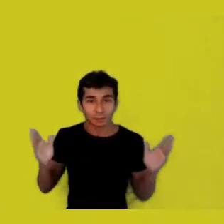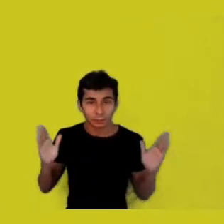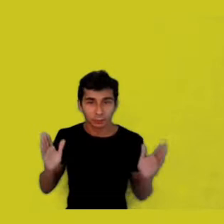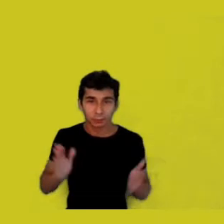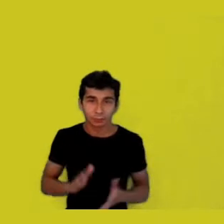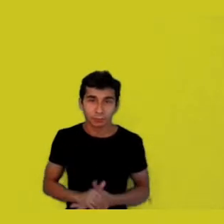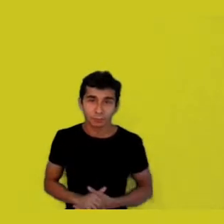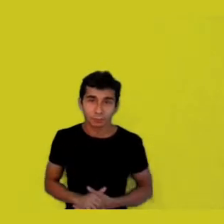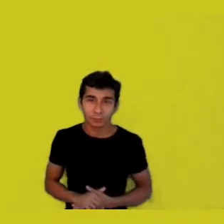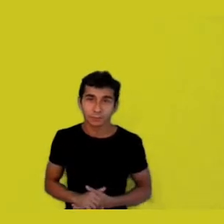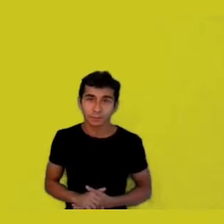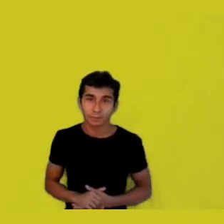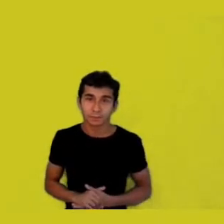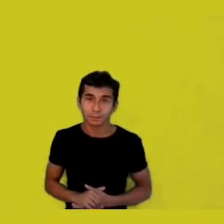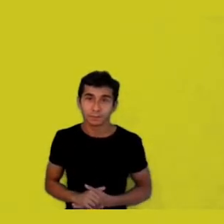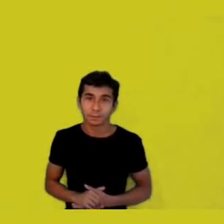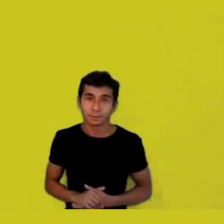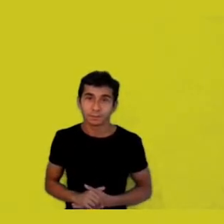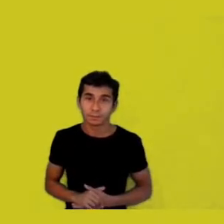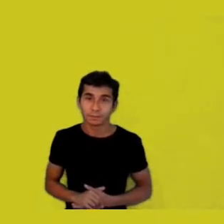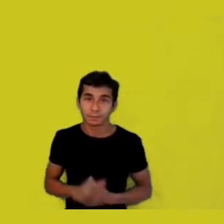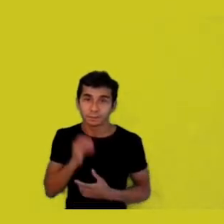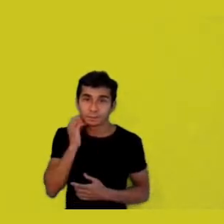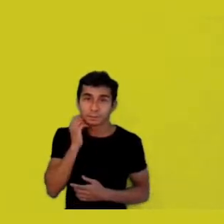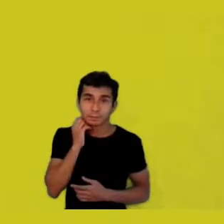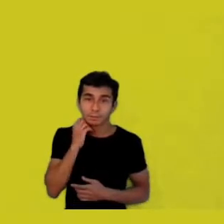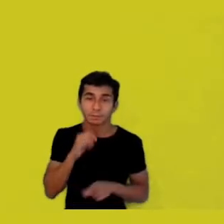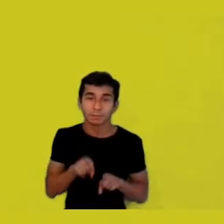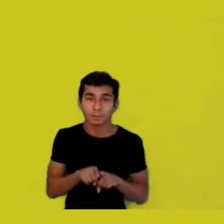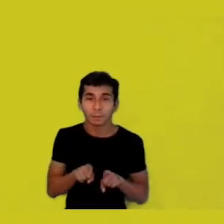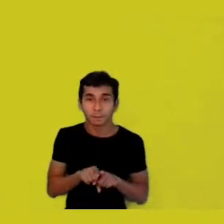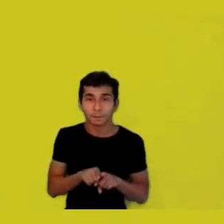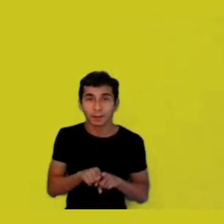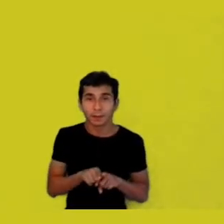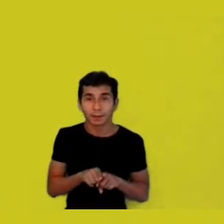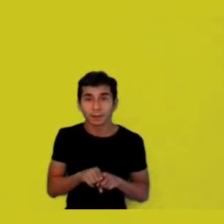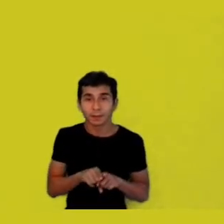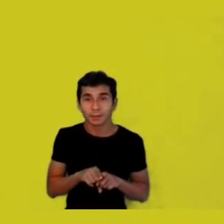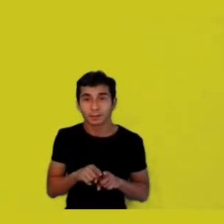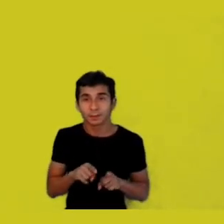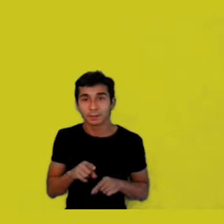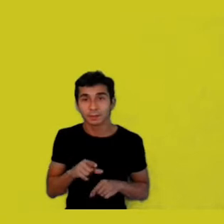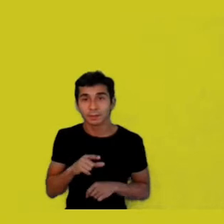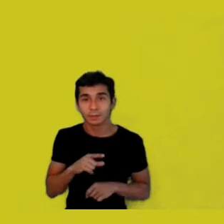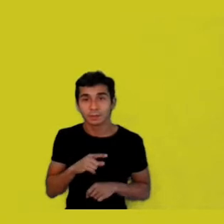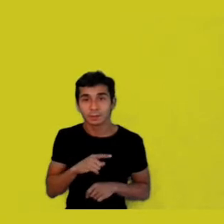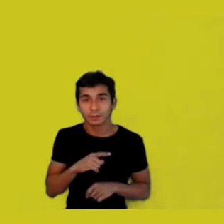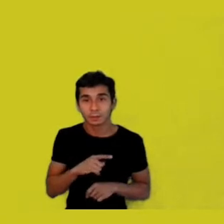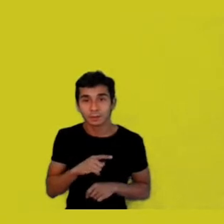Or also with the meaning, as some translate it, of “where”. Chaos as “where”.